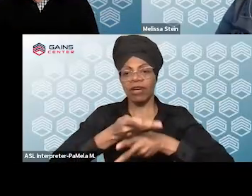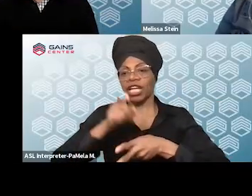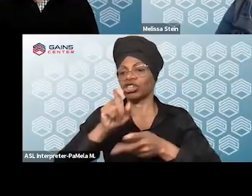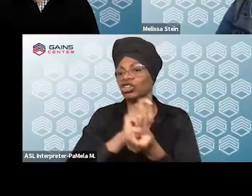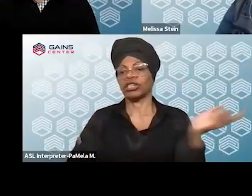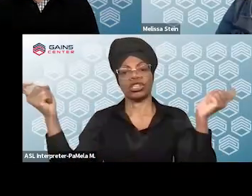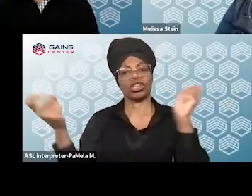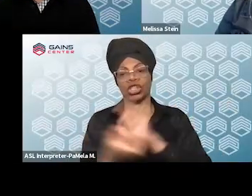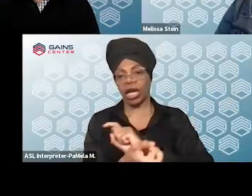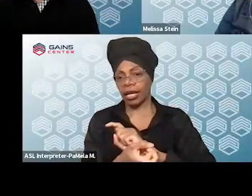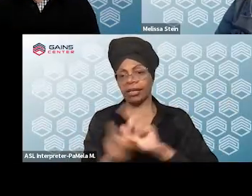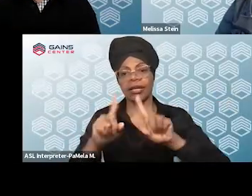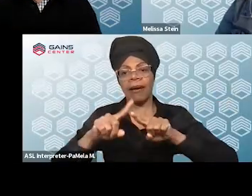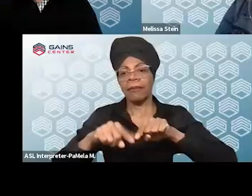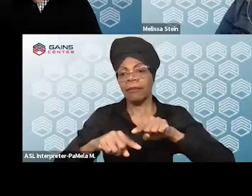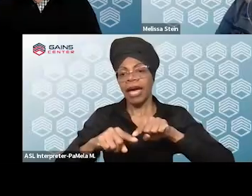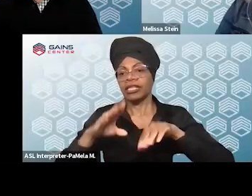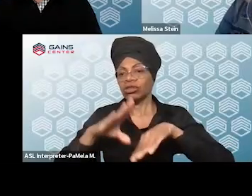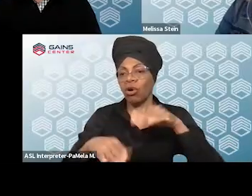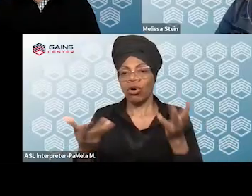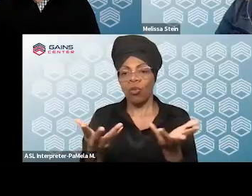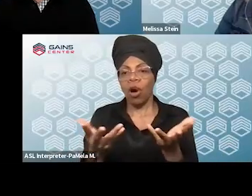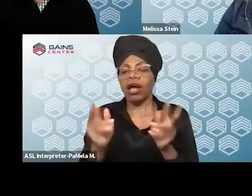based on somebody's diagnosis and history.